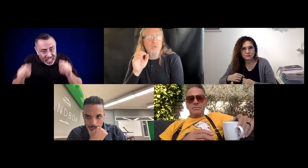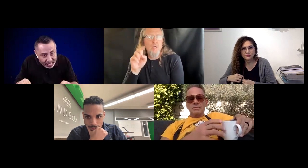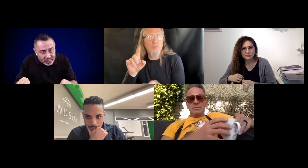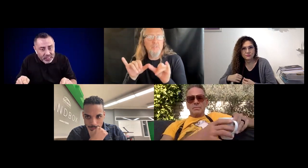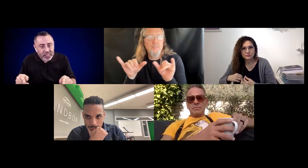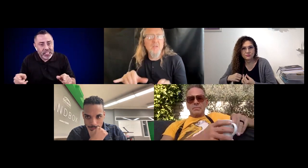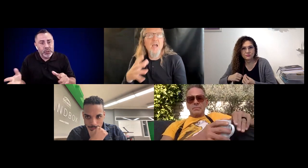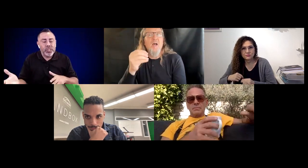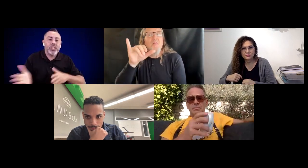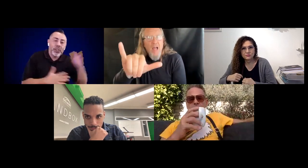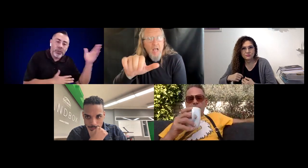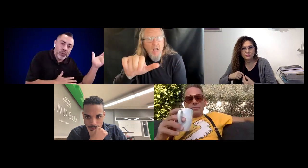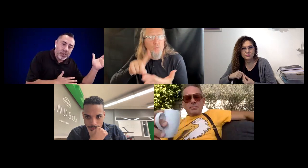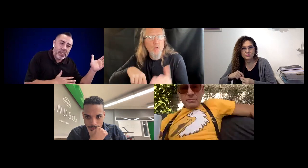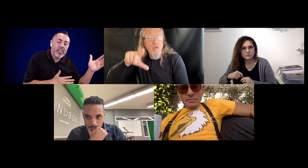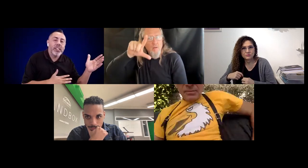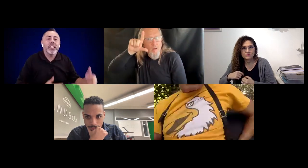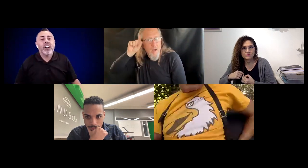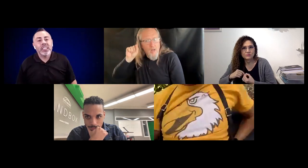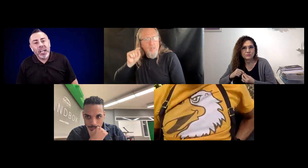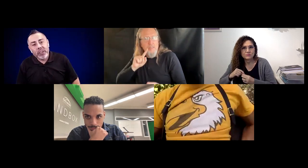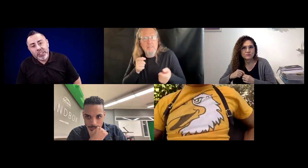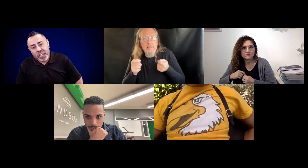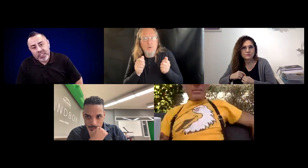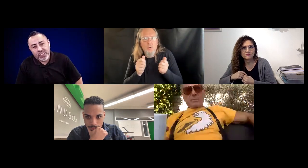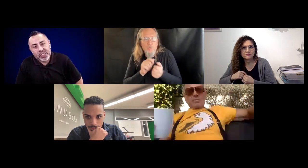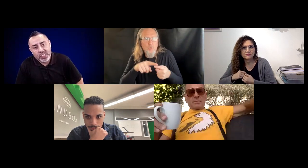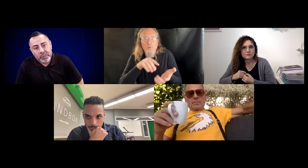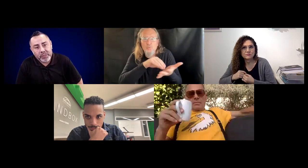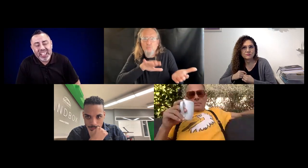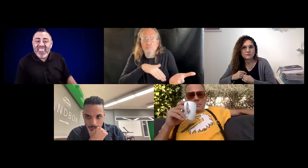That is what skews our entire educational system.